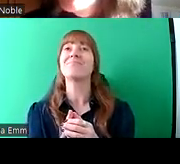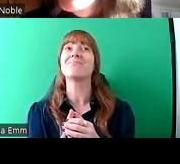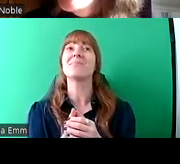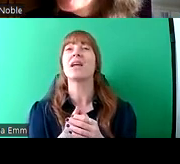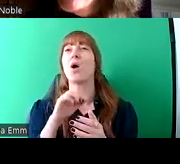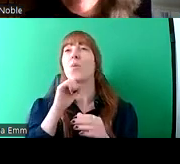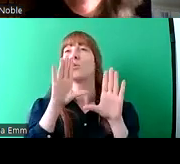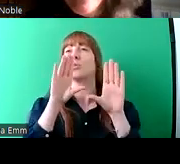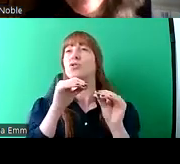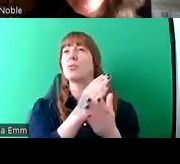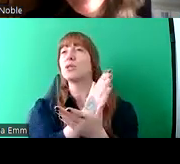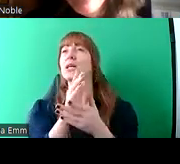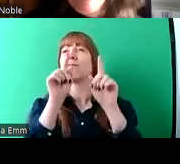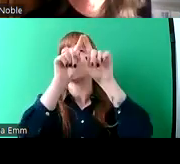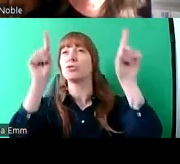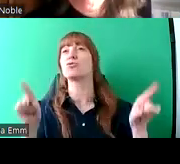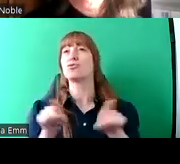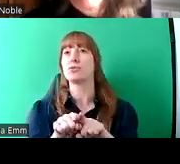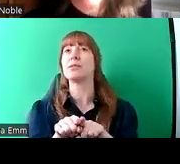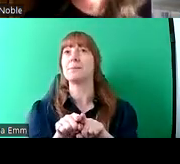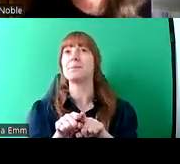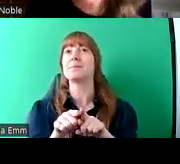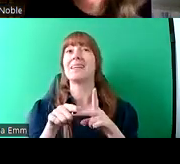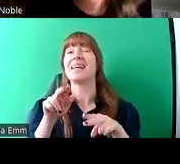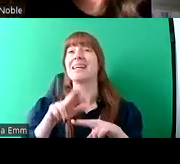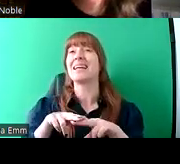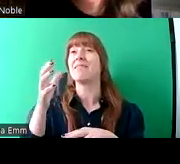Charlotte: Yeah, maybe if you stop sharing and then if anyone has any questions, they can either